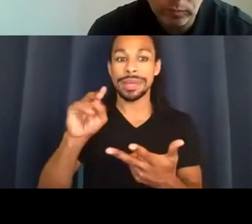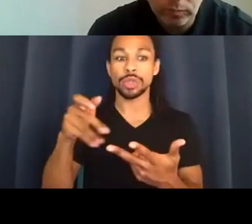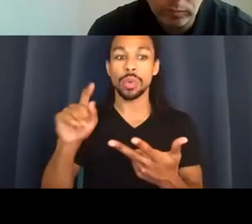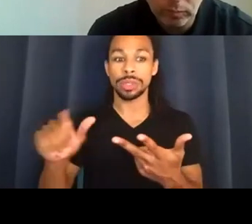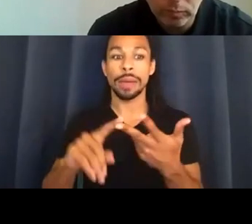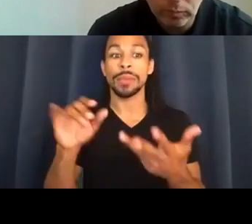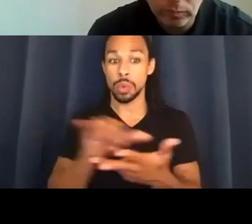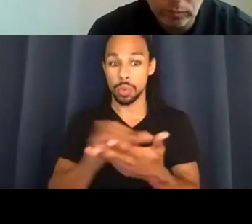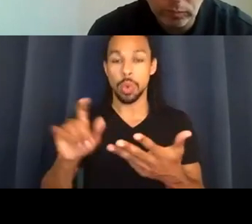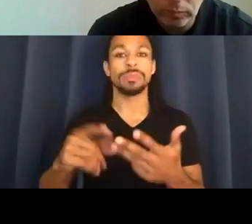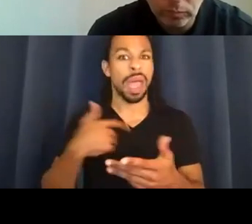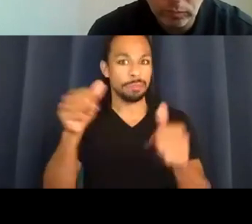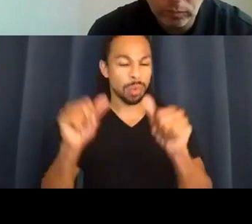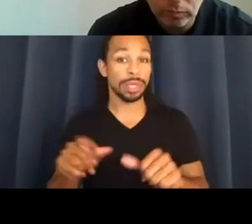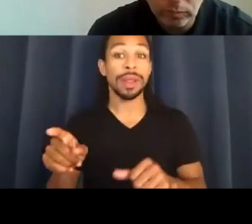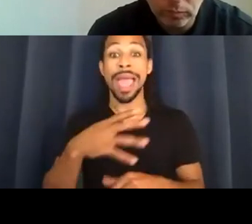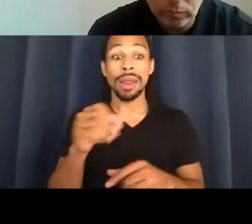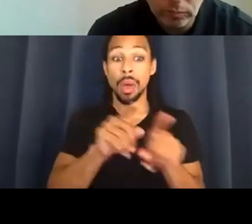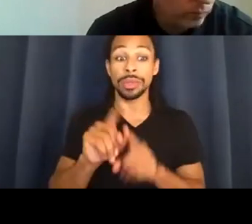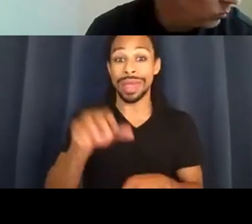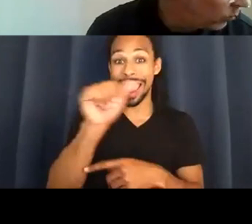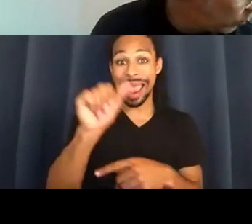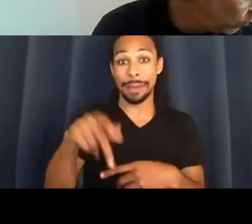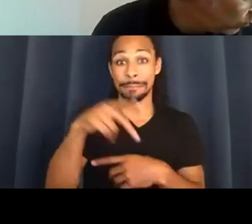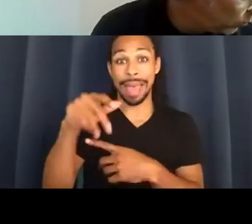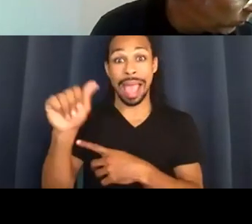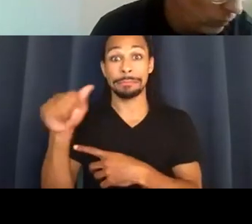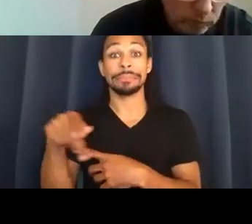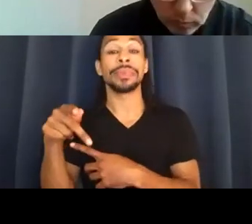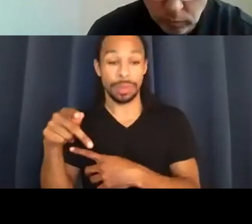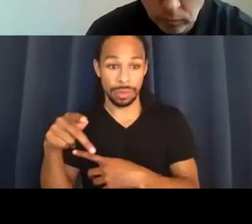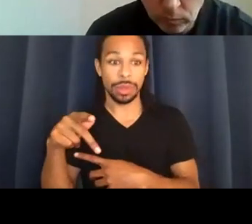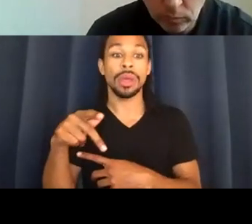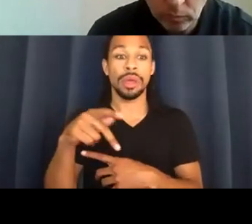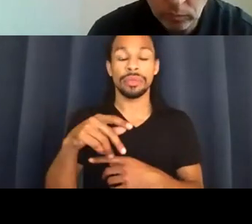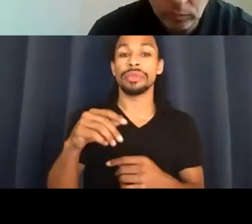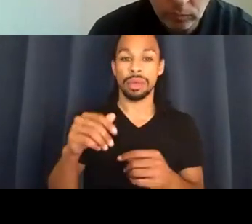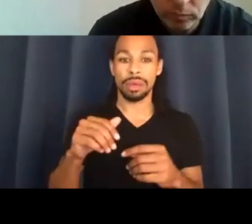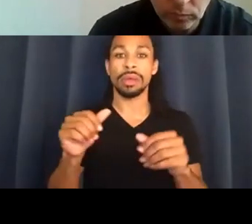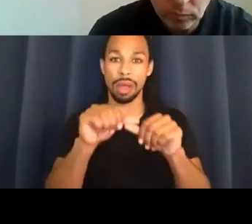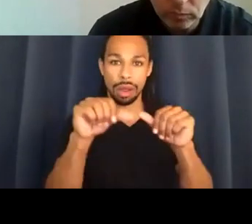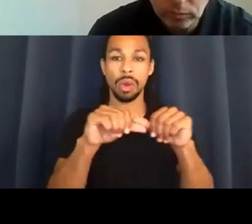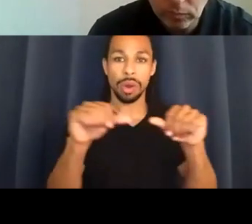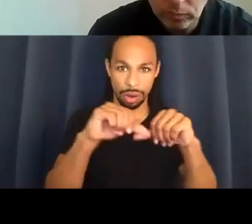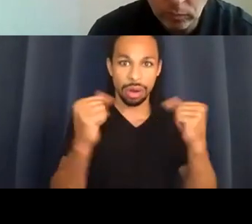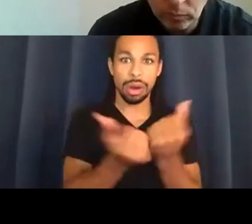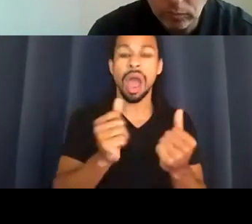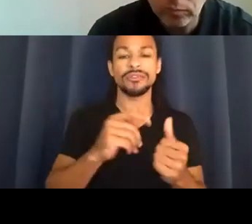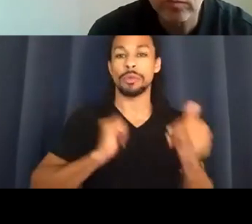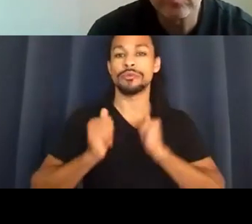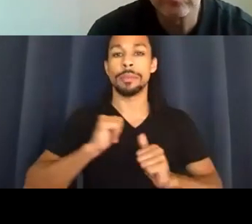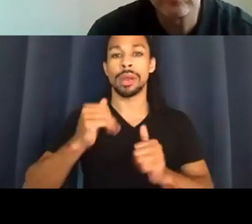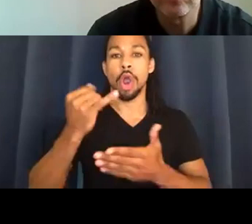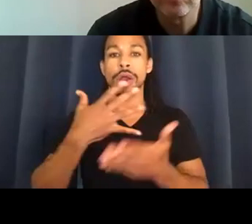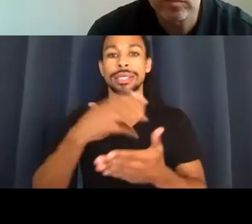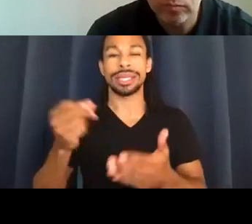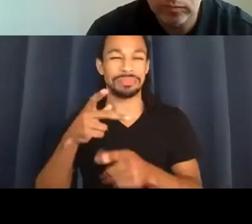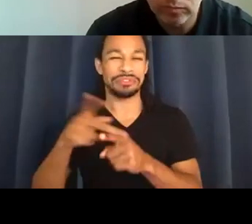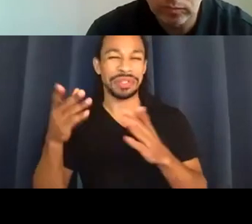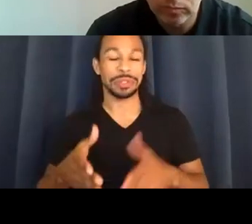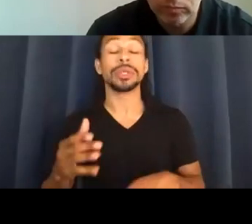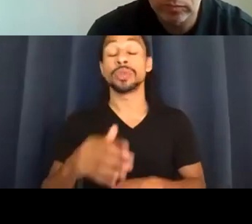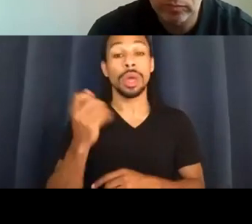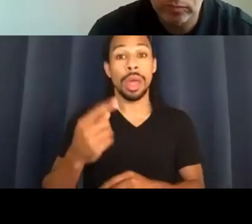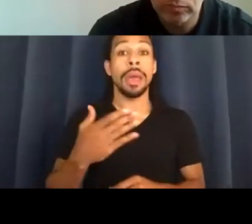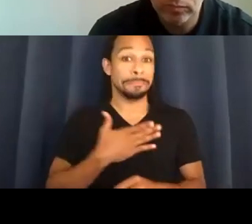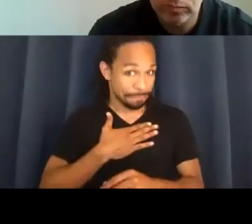Professionals, they are starting to convene groups around various specific topics -- sorry, my contribution to the creating new futures